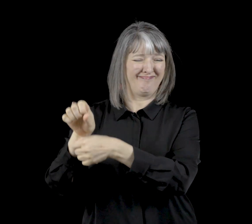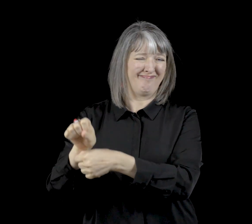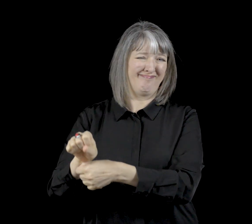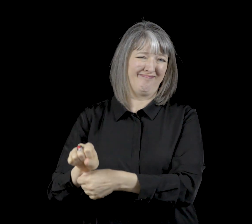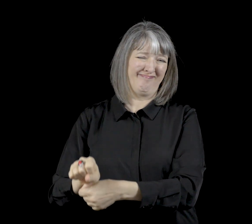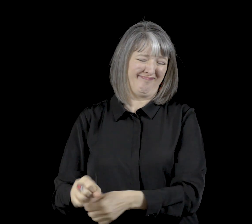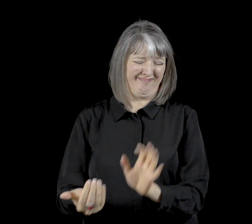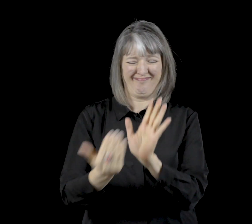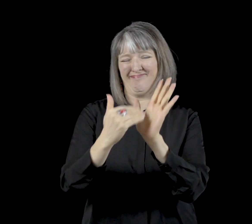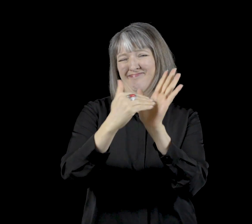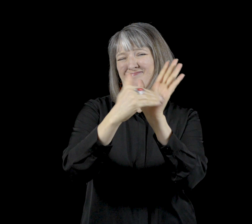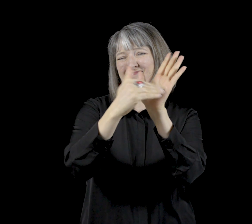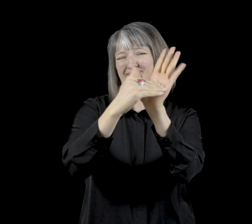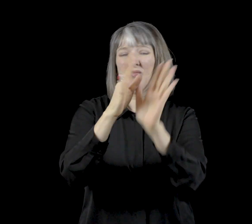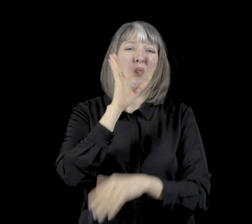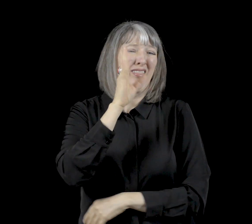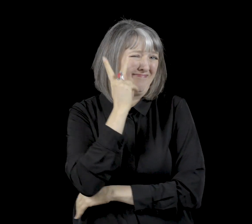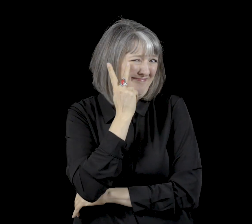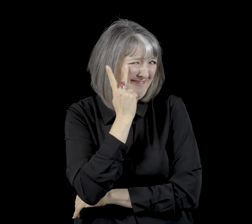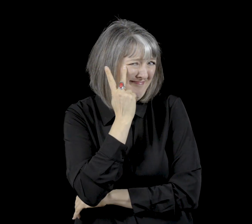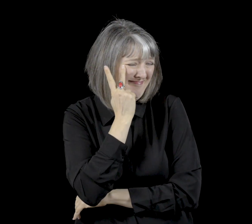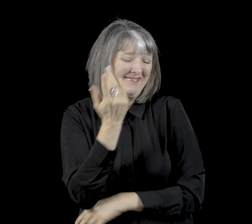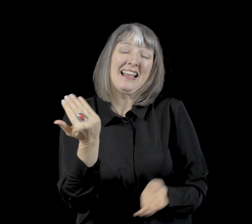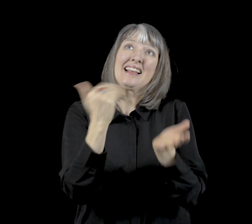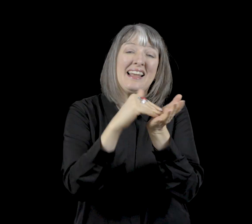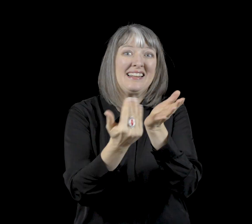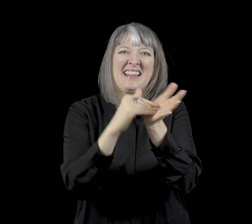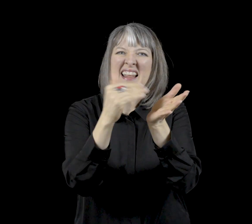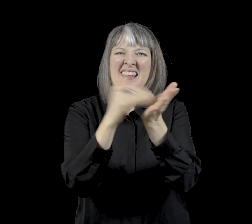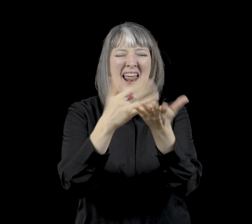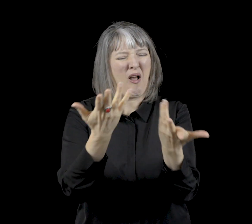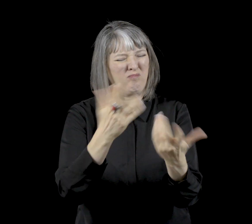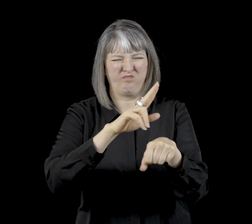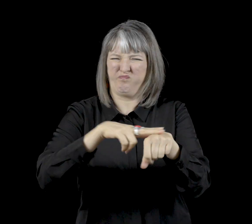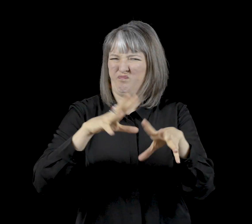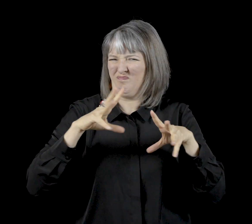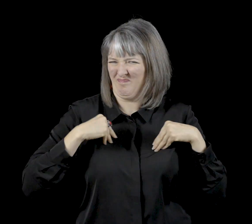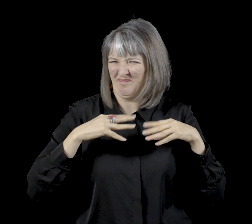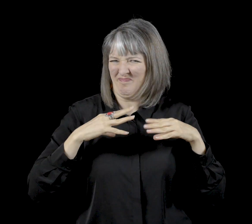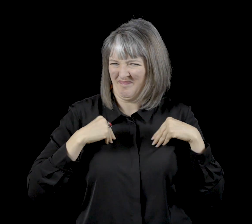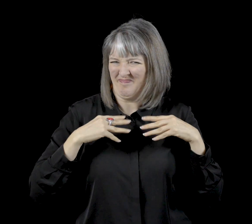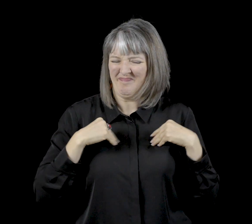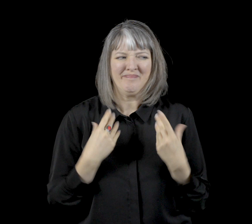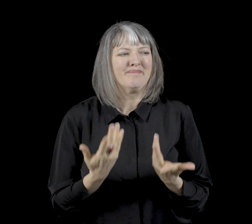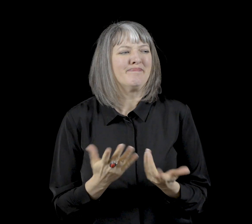Something you will see quite repeatedly and widely used.